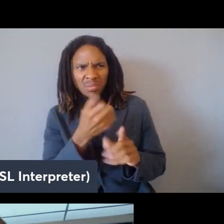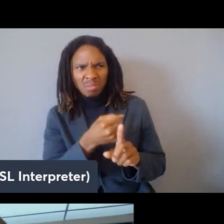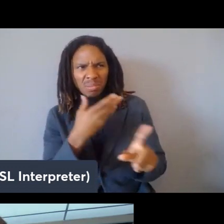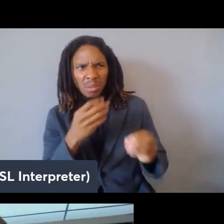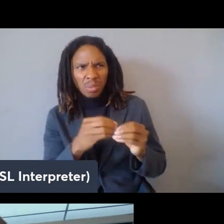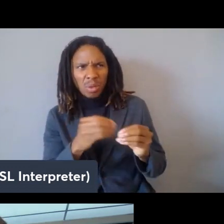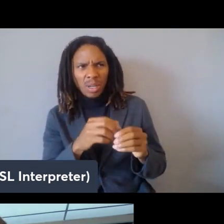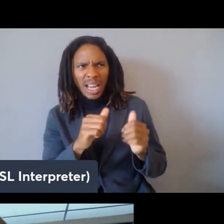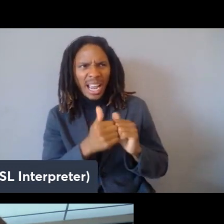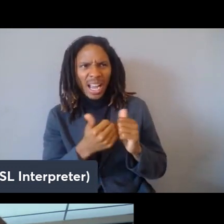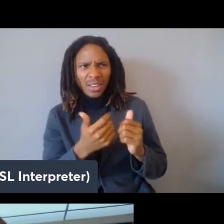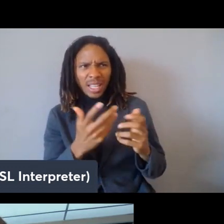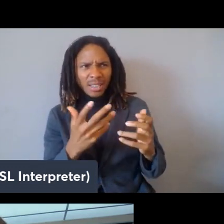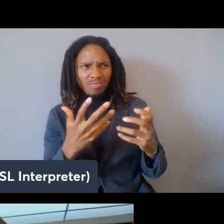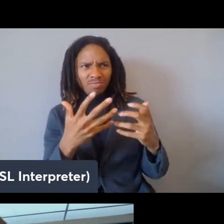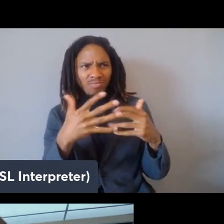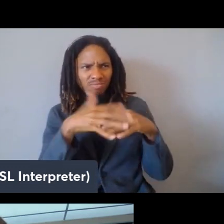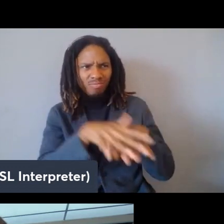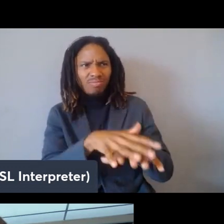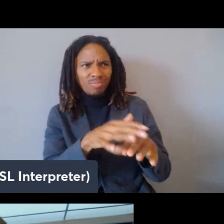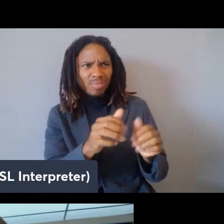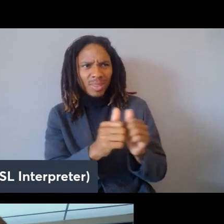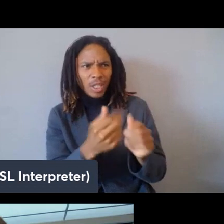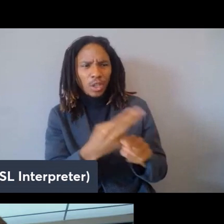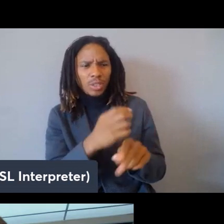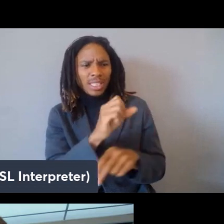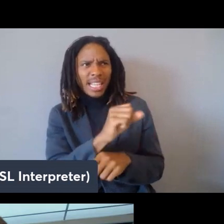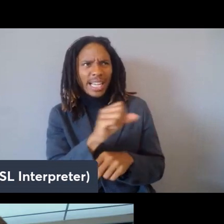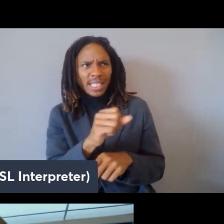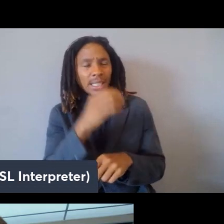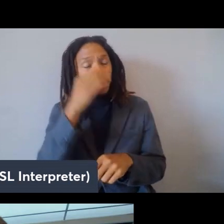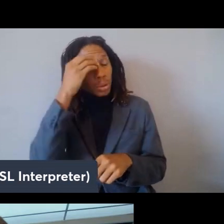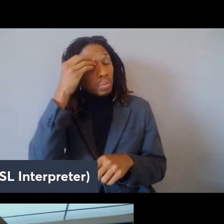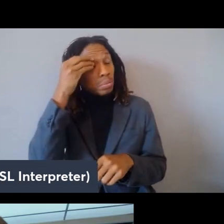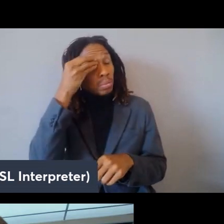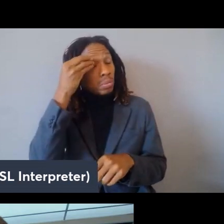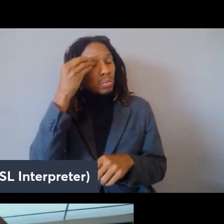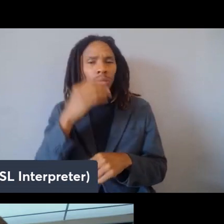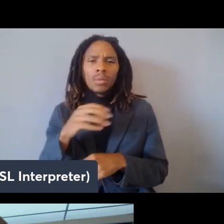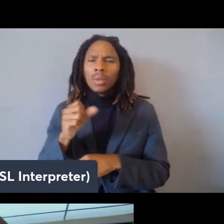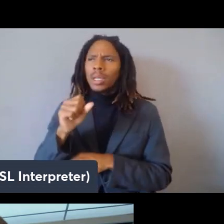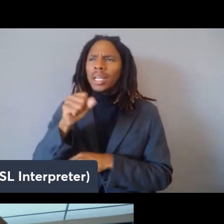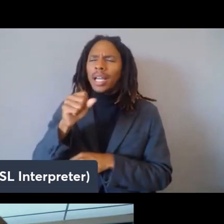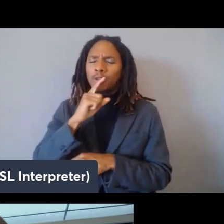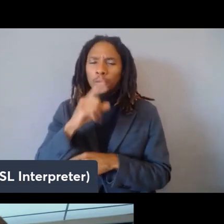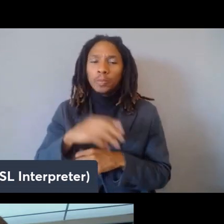and how that factors into using StackSets? All right, so today,